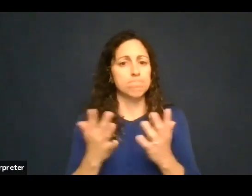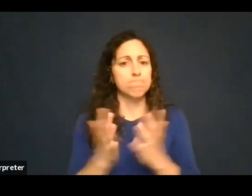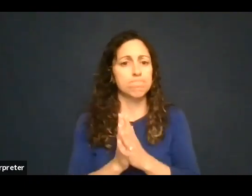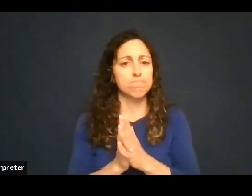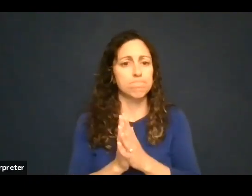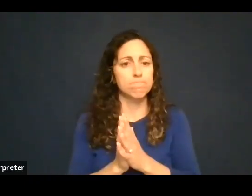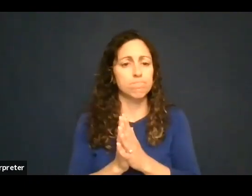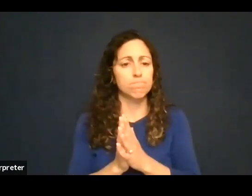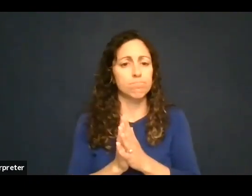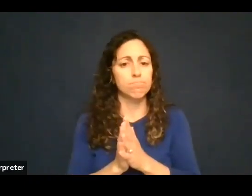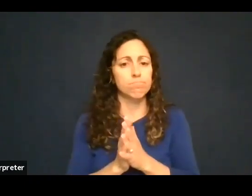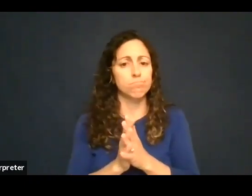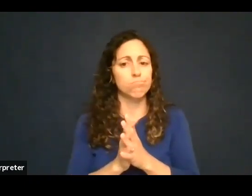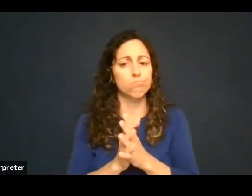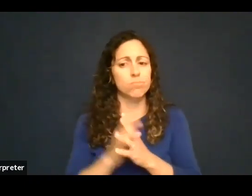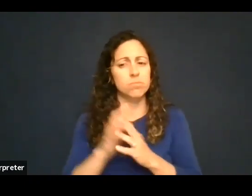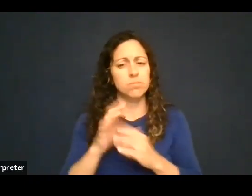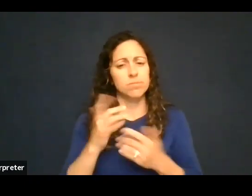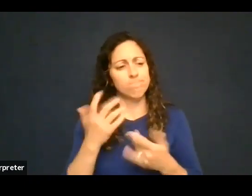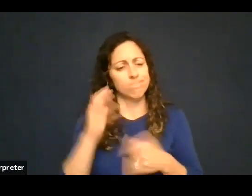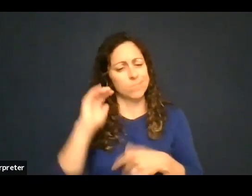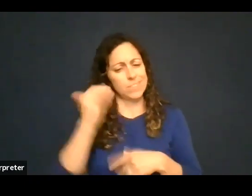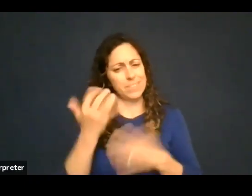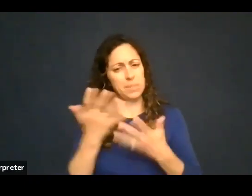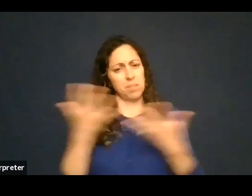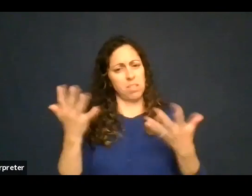occurring in laboratories or on the research side.